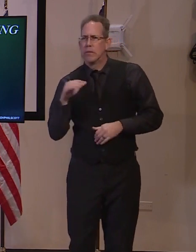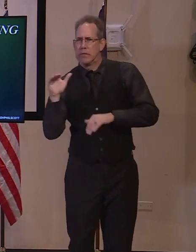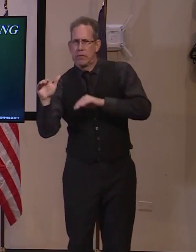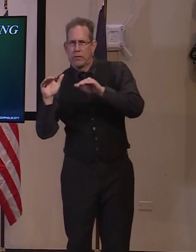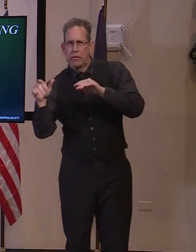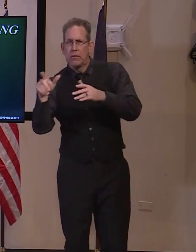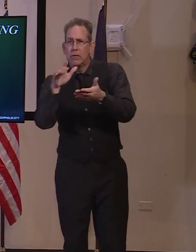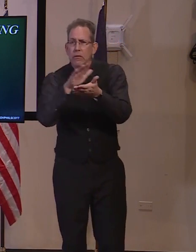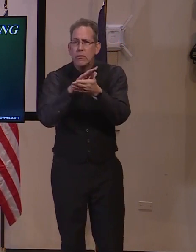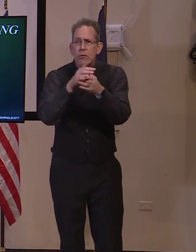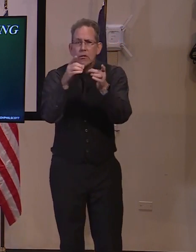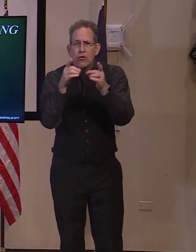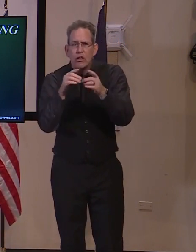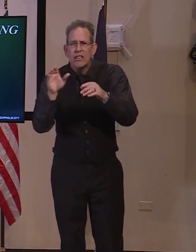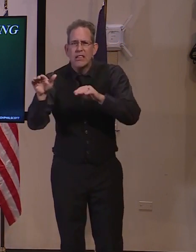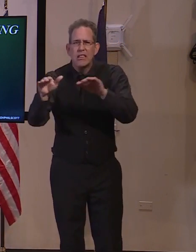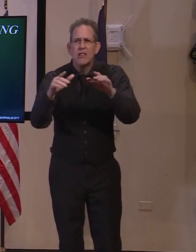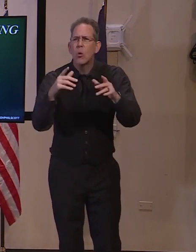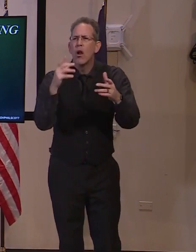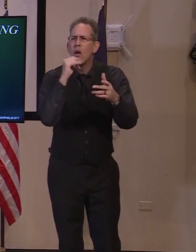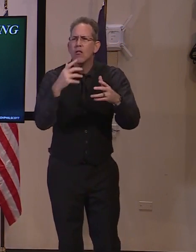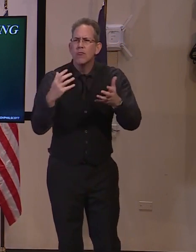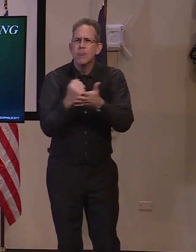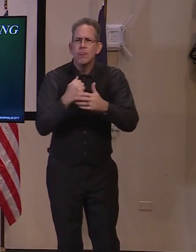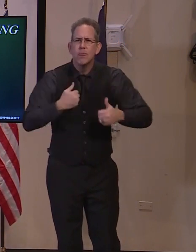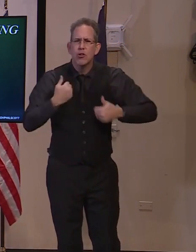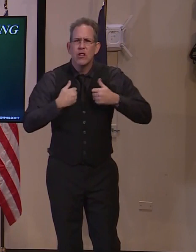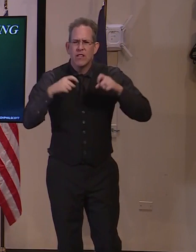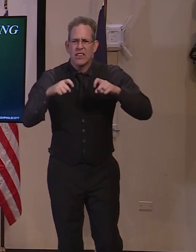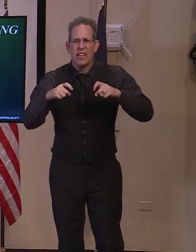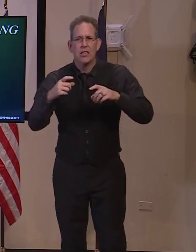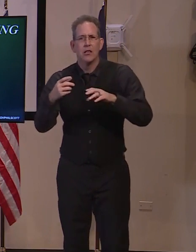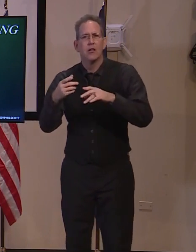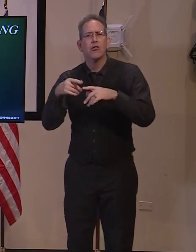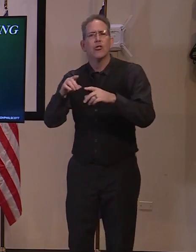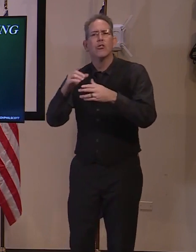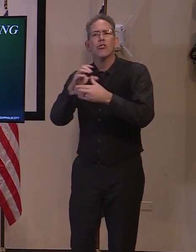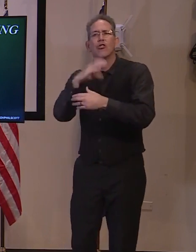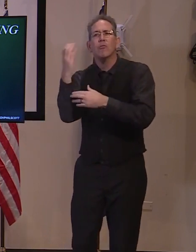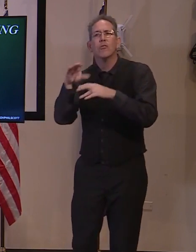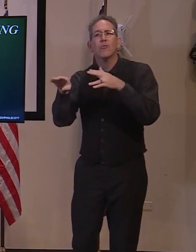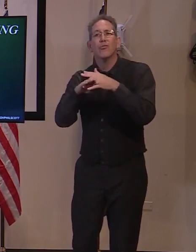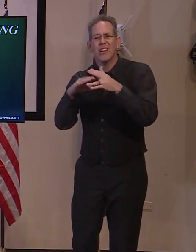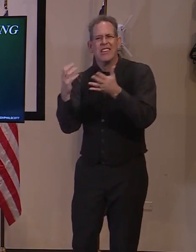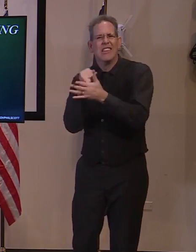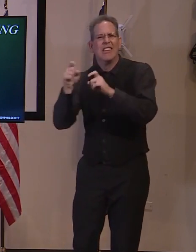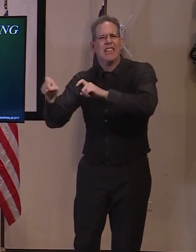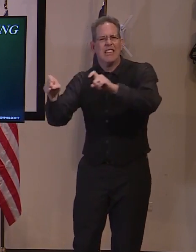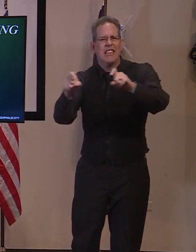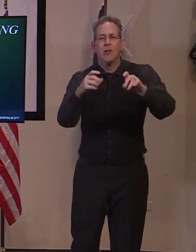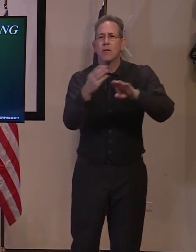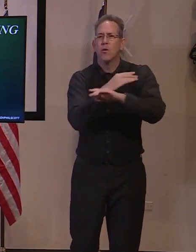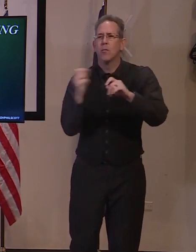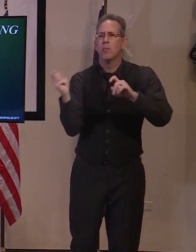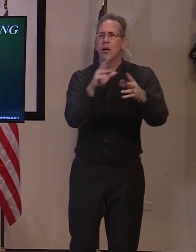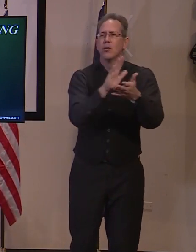the holiday break. We are recommending schools offer one or more days of mass antigen tests to all the students and staff who are signed up for the